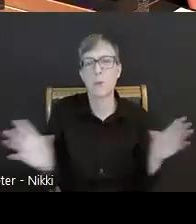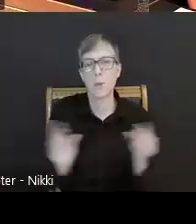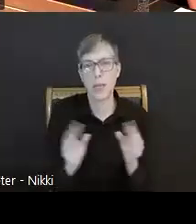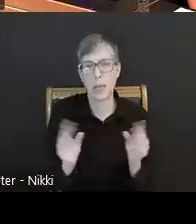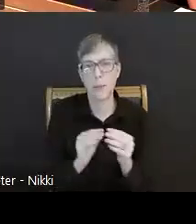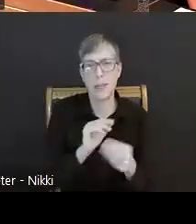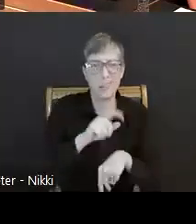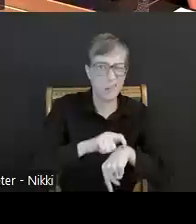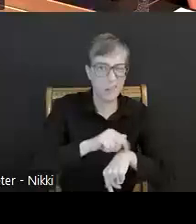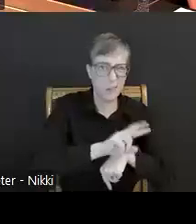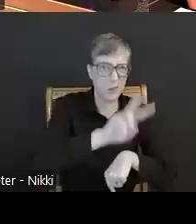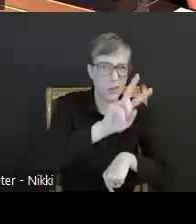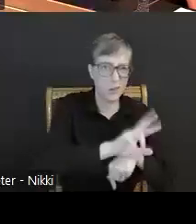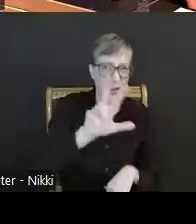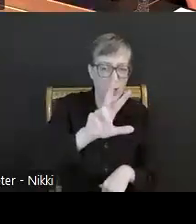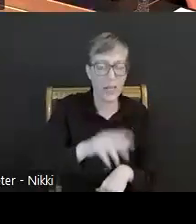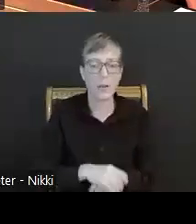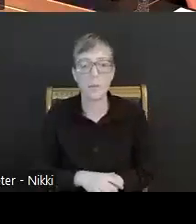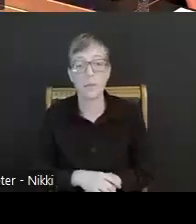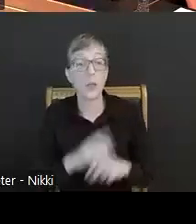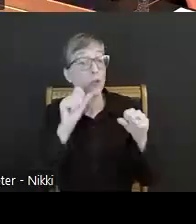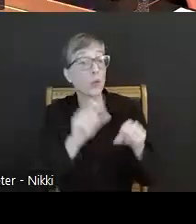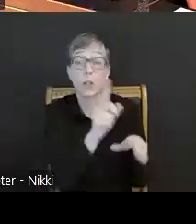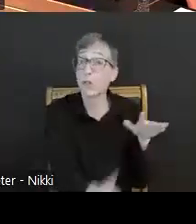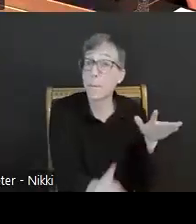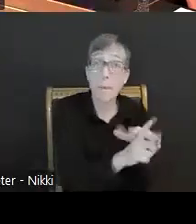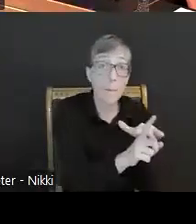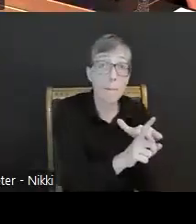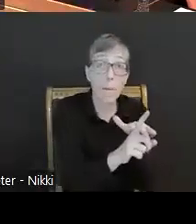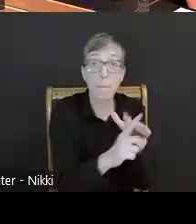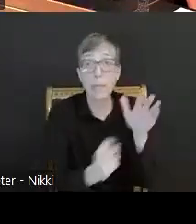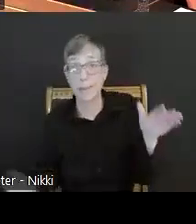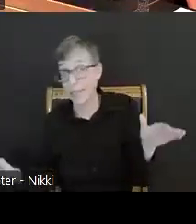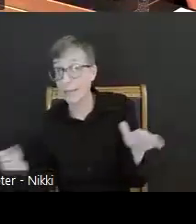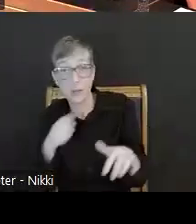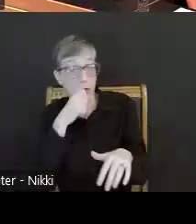to stay the whole time but if you have a question or a support me related to um supporting a patient